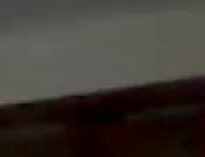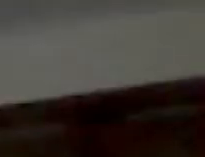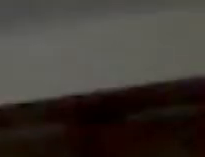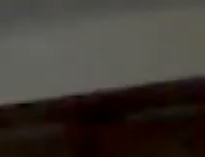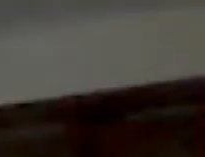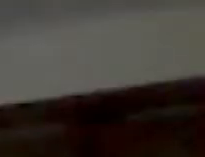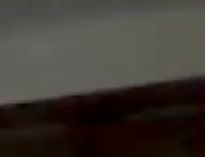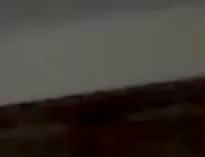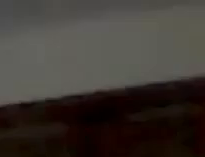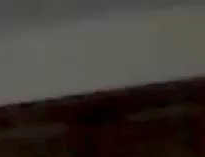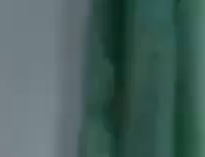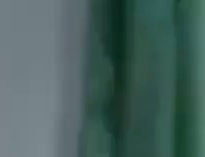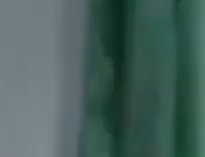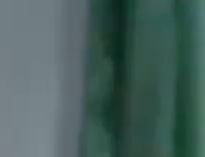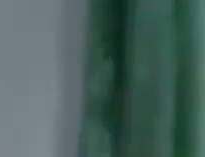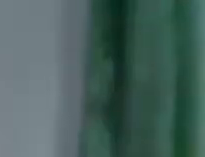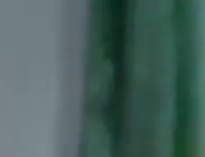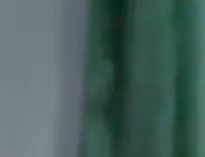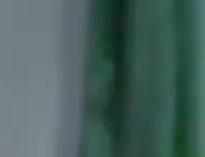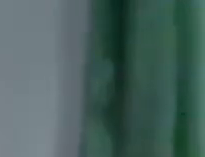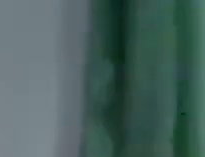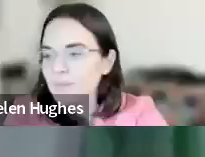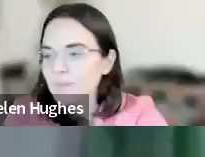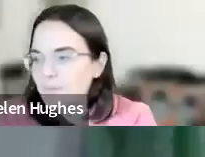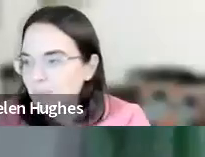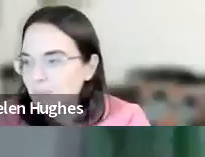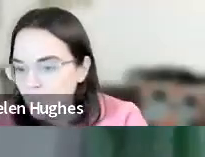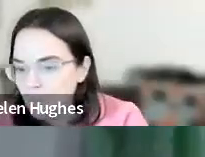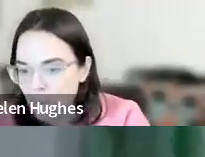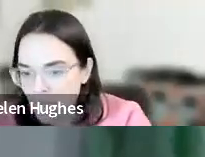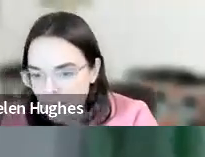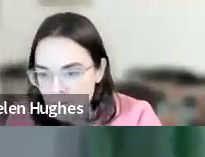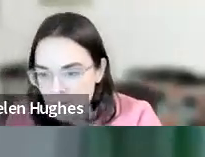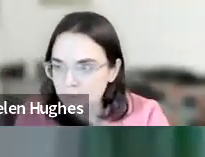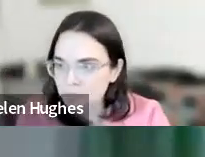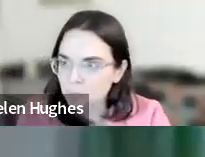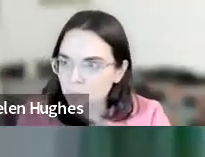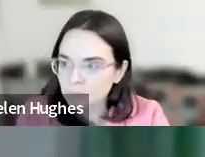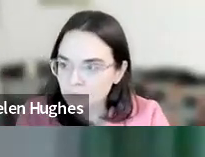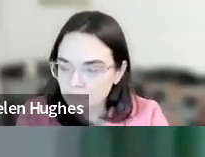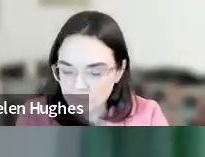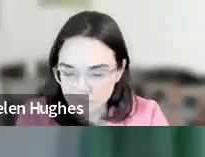I promise it will be worth it.